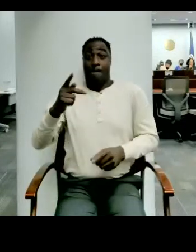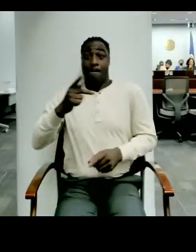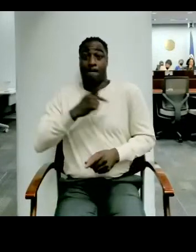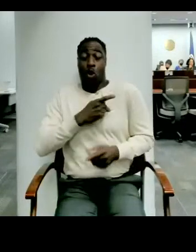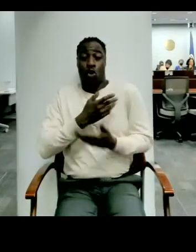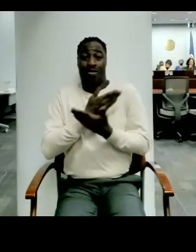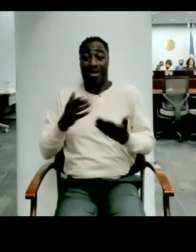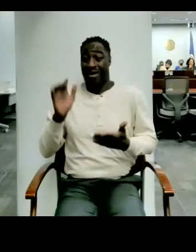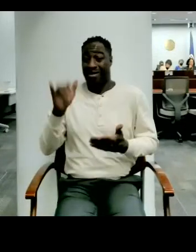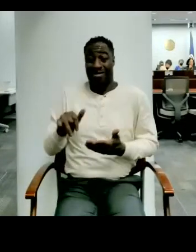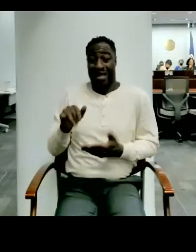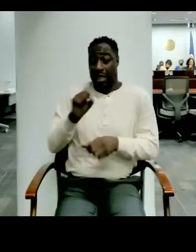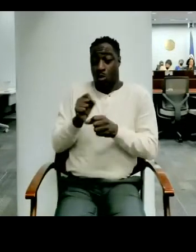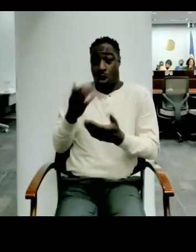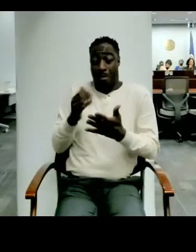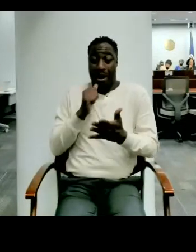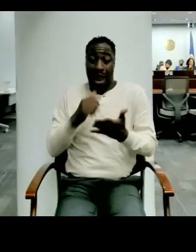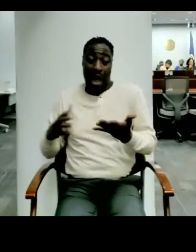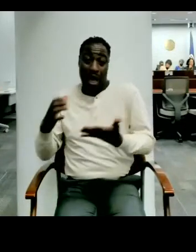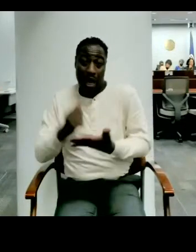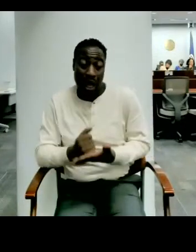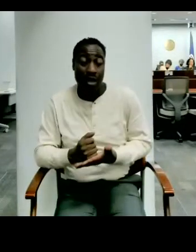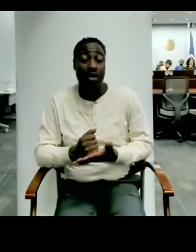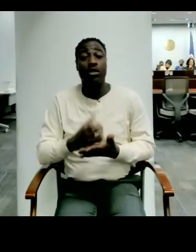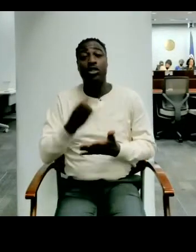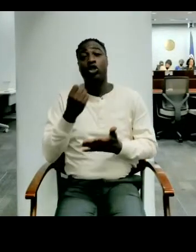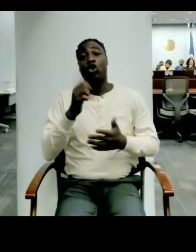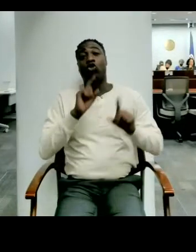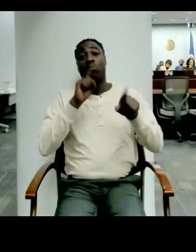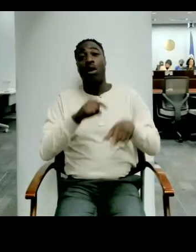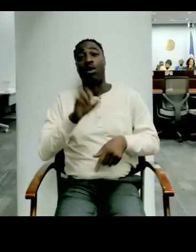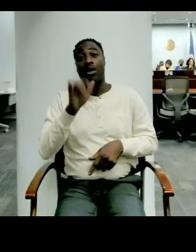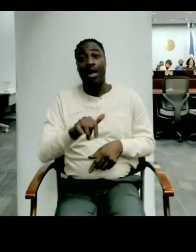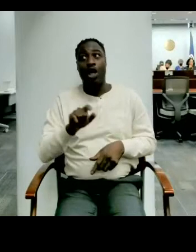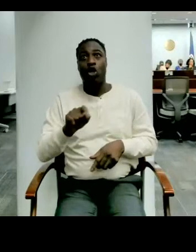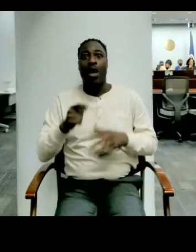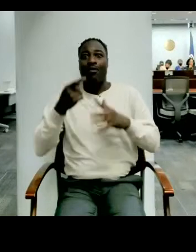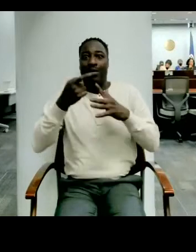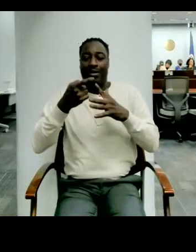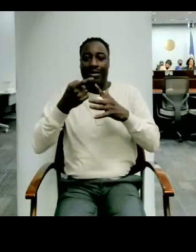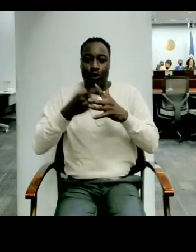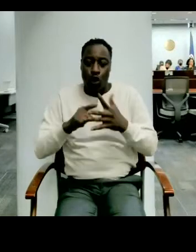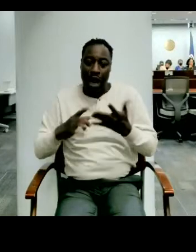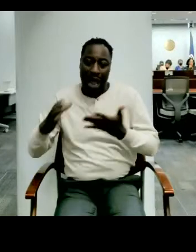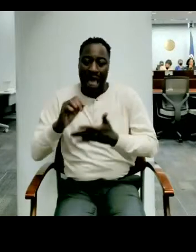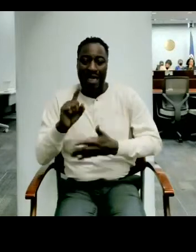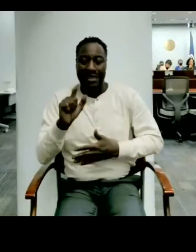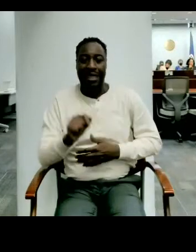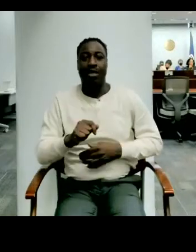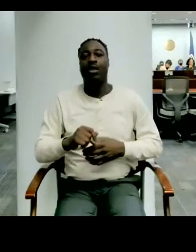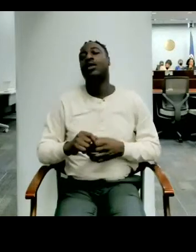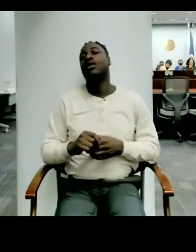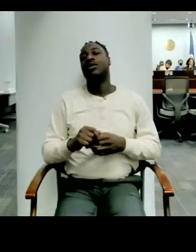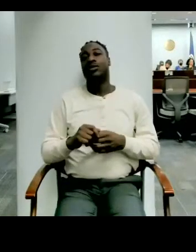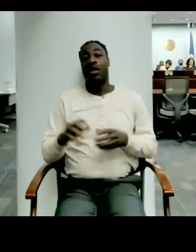or collect. So presumably to respond to that you would have to now start collecting the data. So there is a huge, much greater burden than I think,